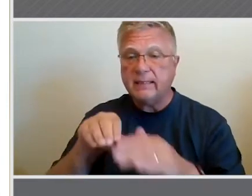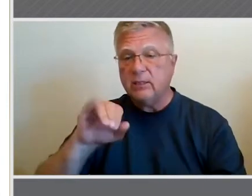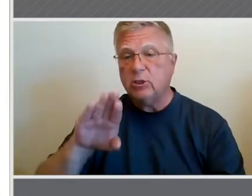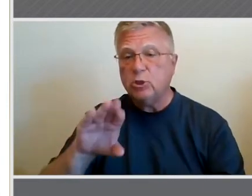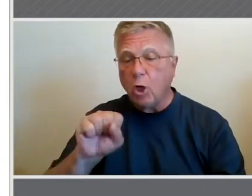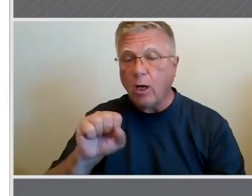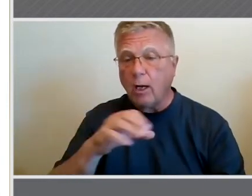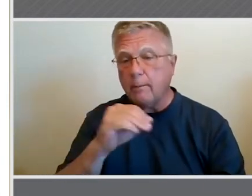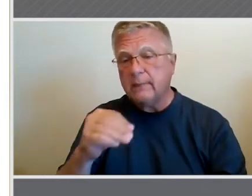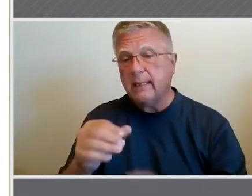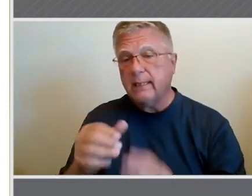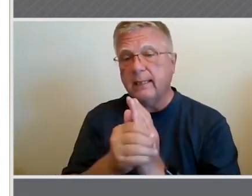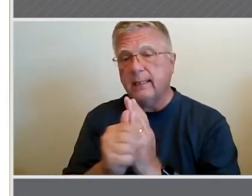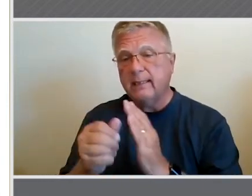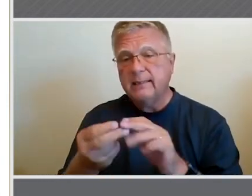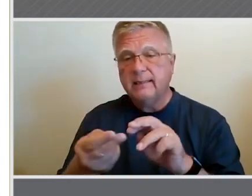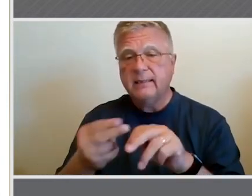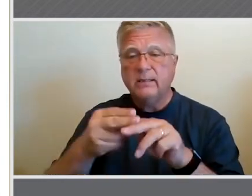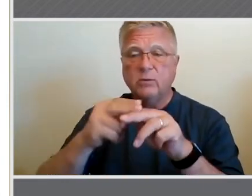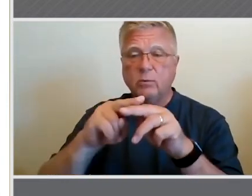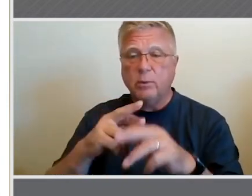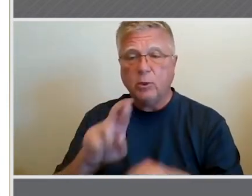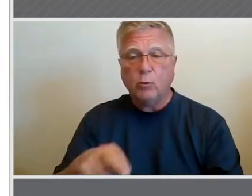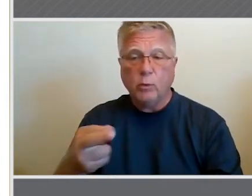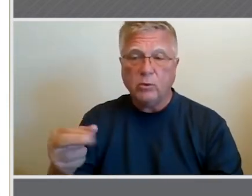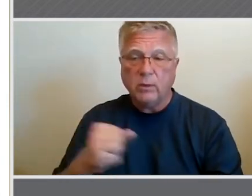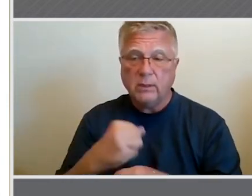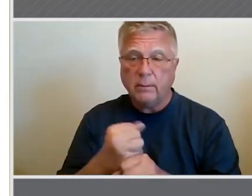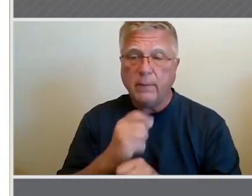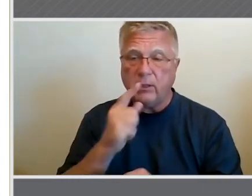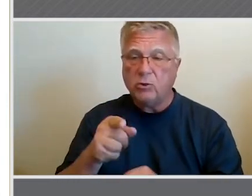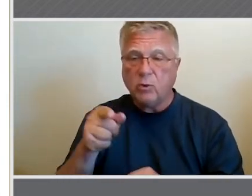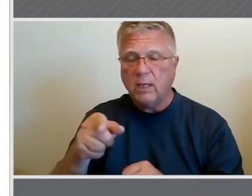resources to ensure that no one can compete for the jobs that we're